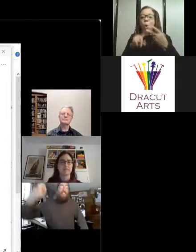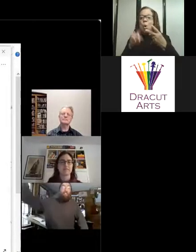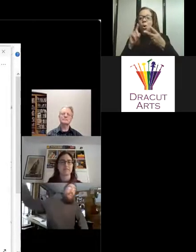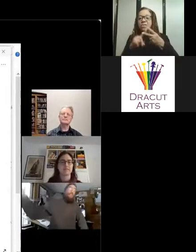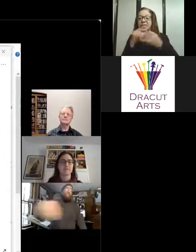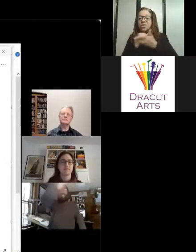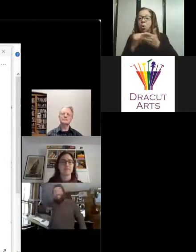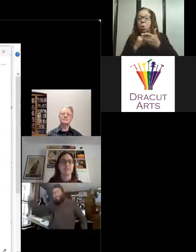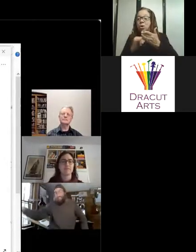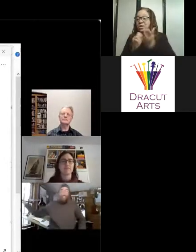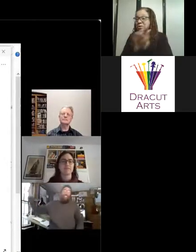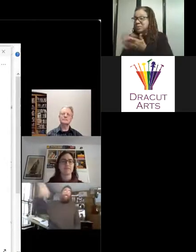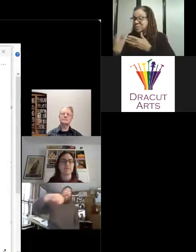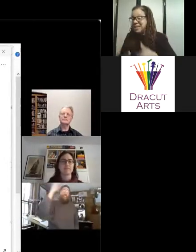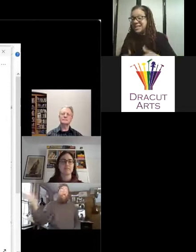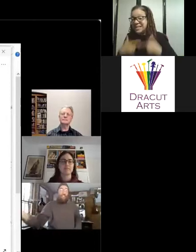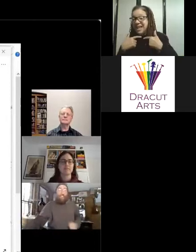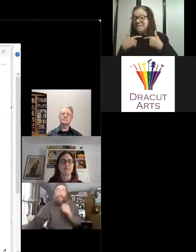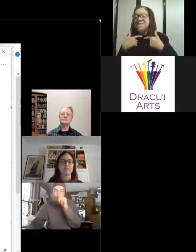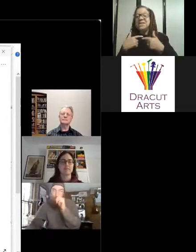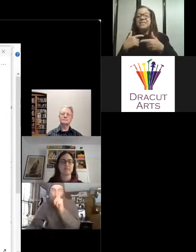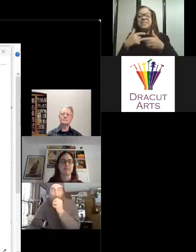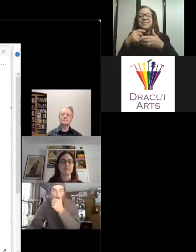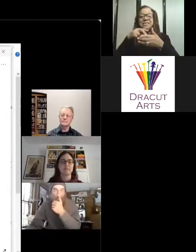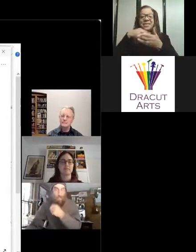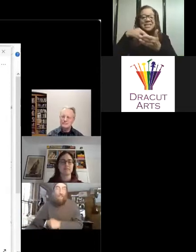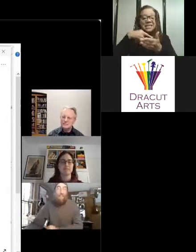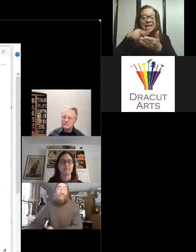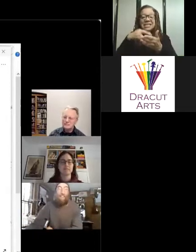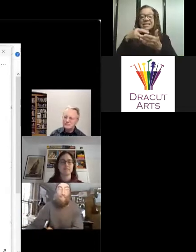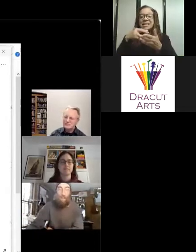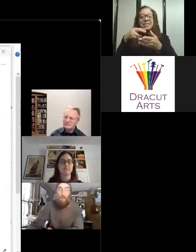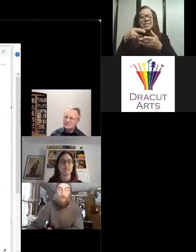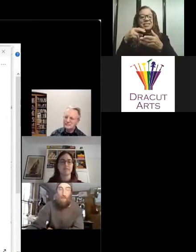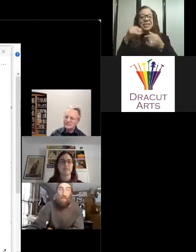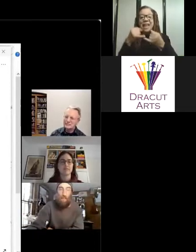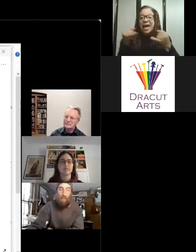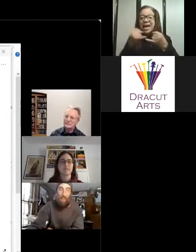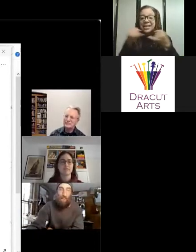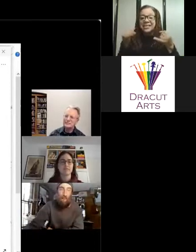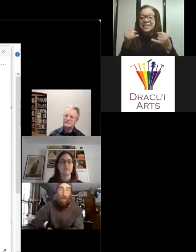life painting dancing lines on carriages? Um, and has the most beautiful handwriting?